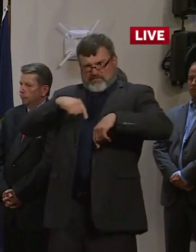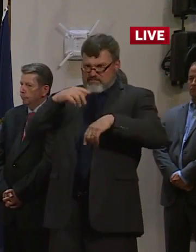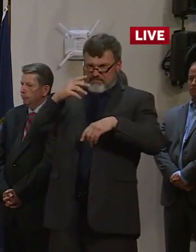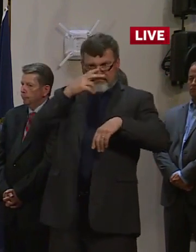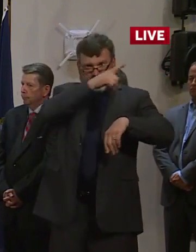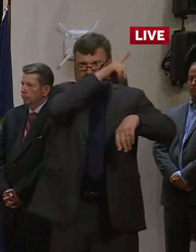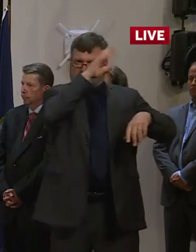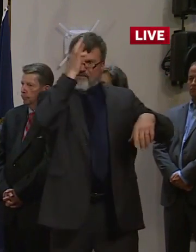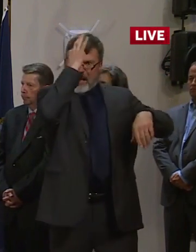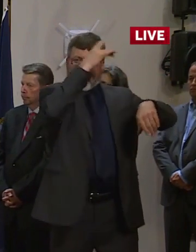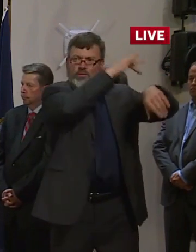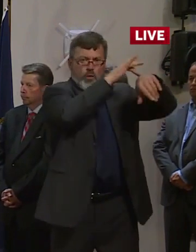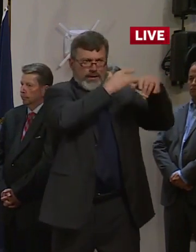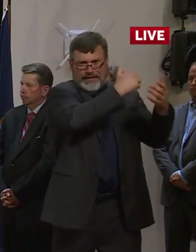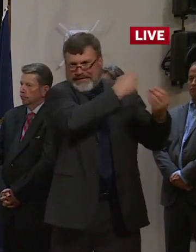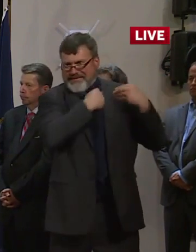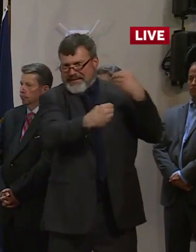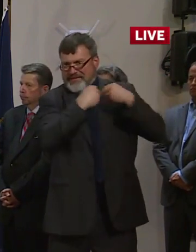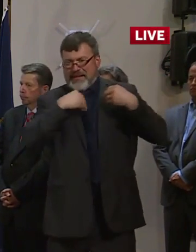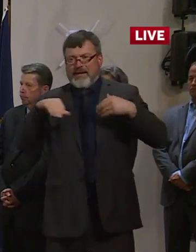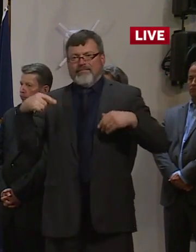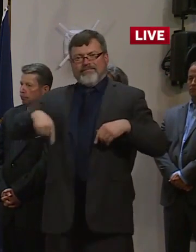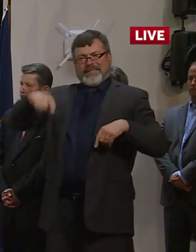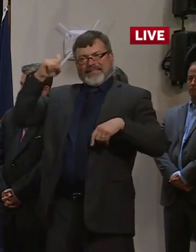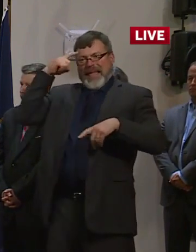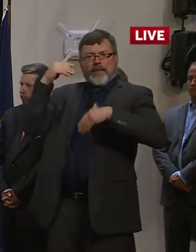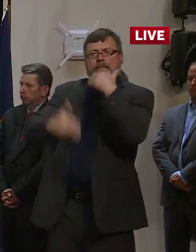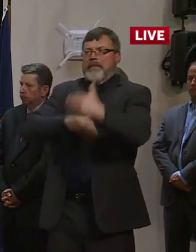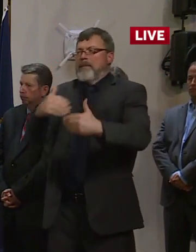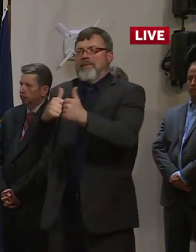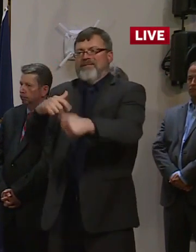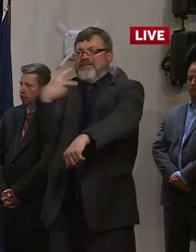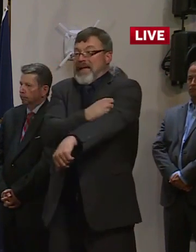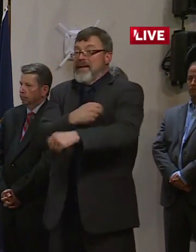WE WOULD NOT HAVE HAD THE RESOURCES THAT WE NEEDED AND